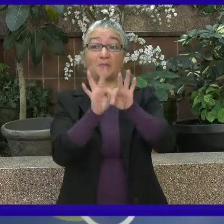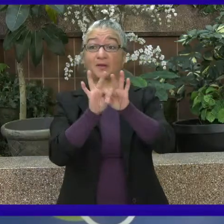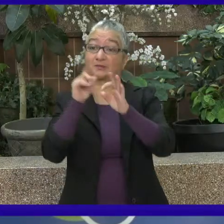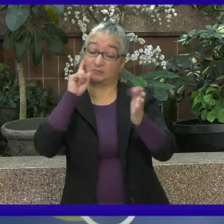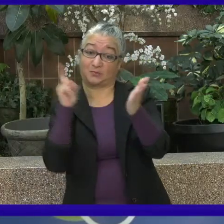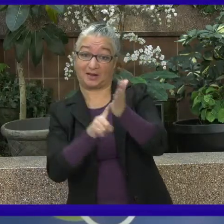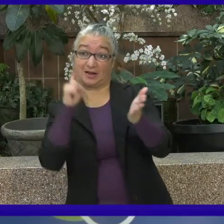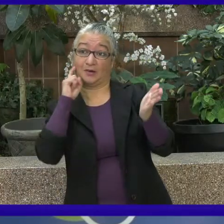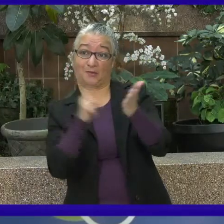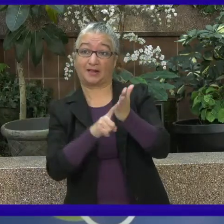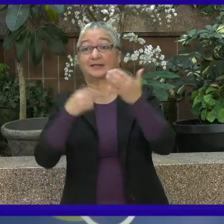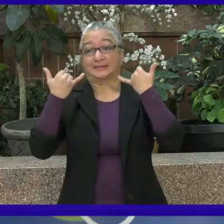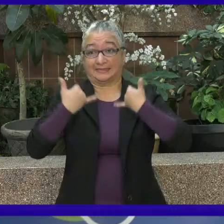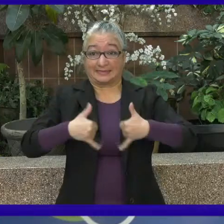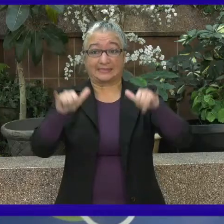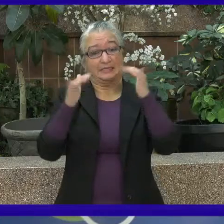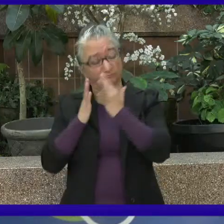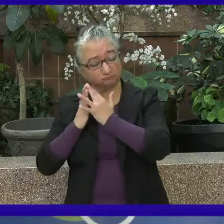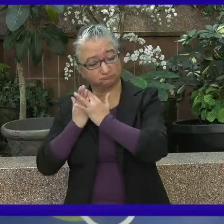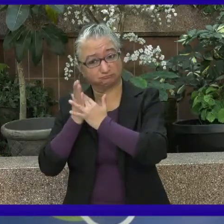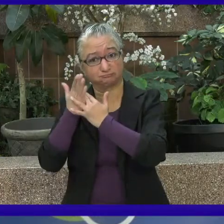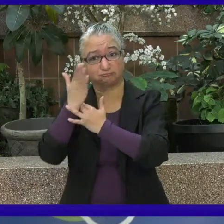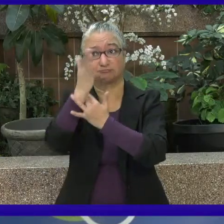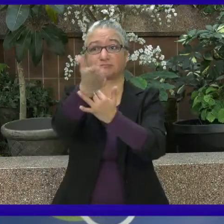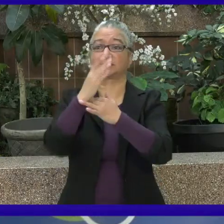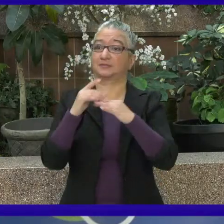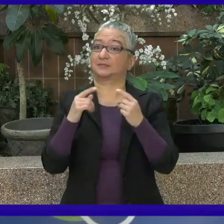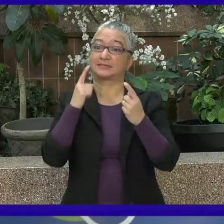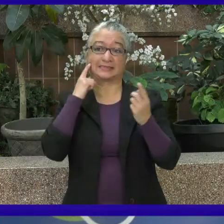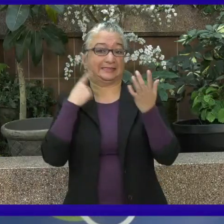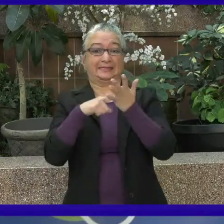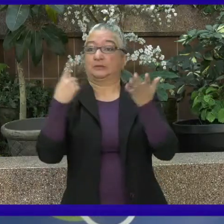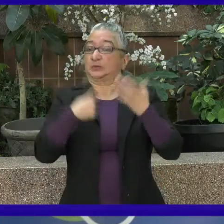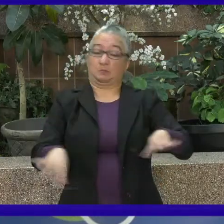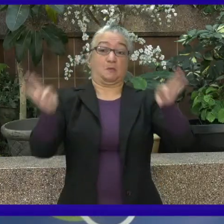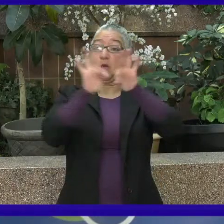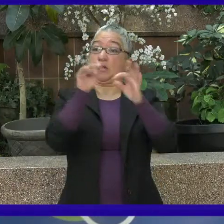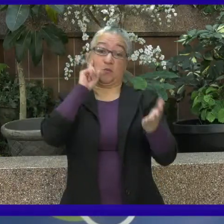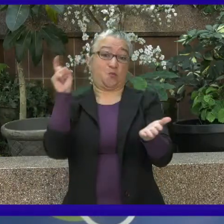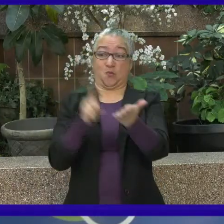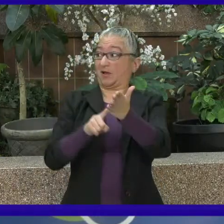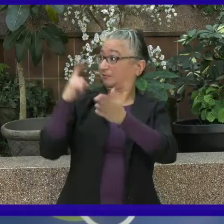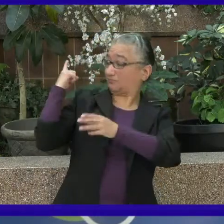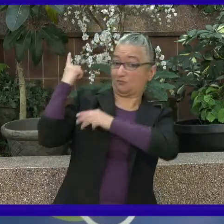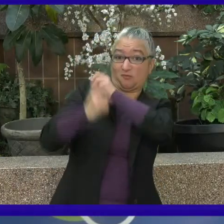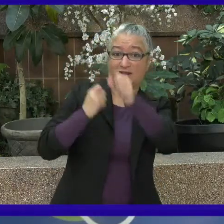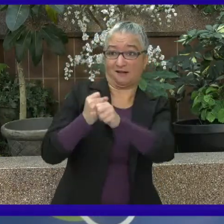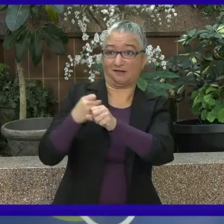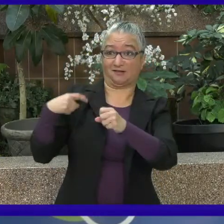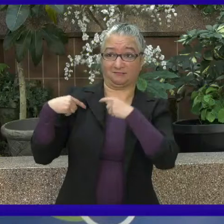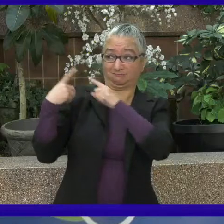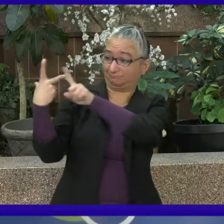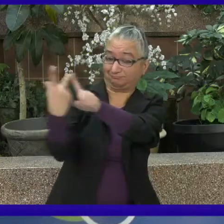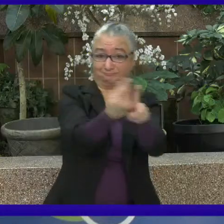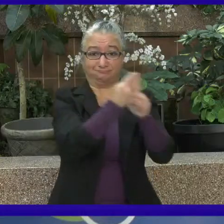challenges and while all of us are looking ahead in the days to come while we plan together